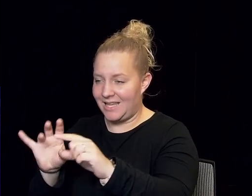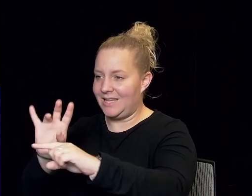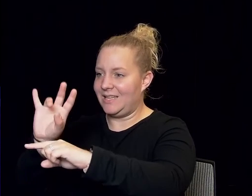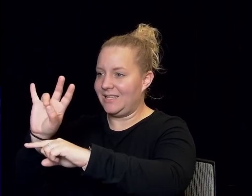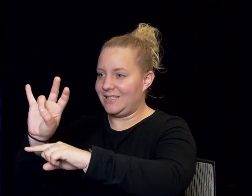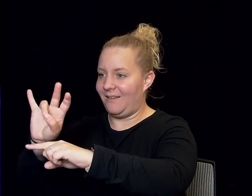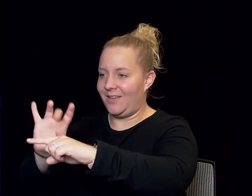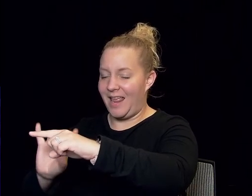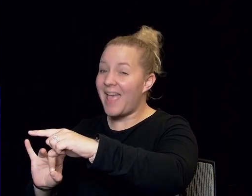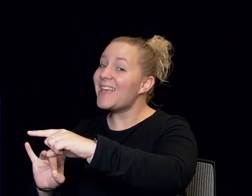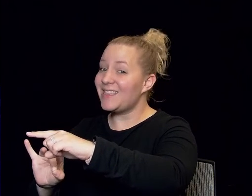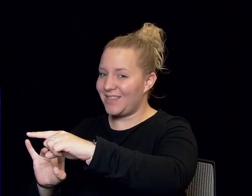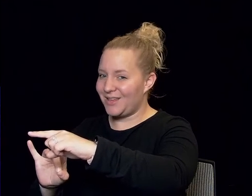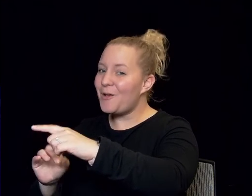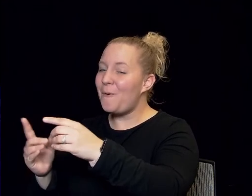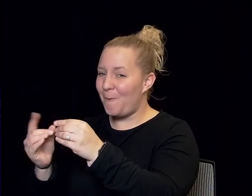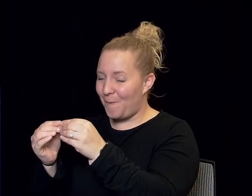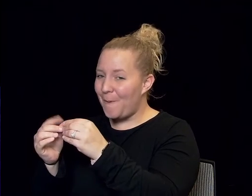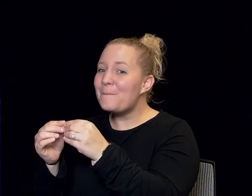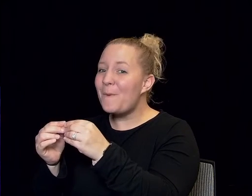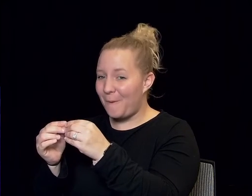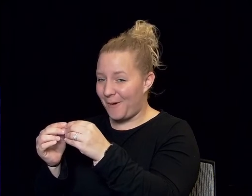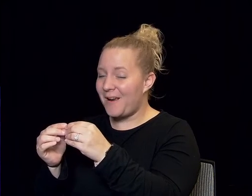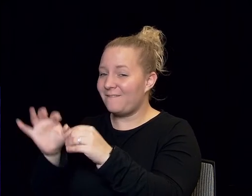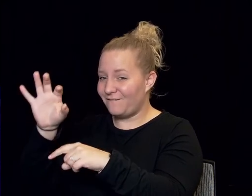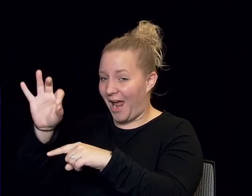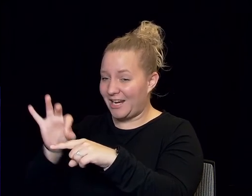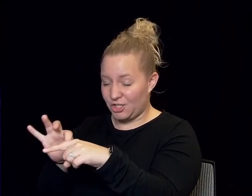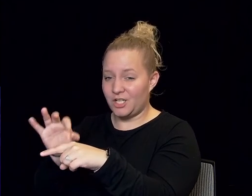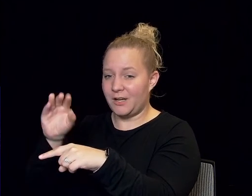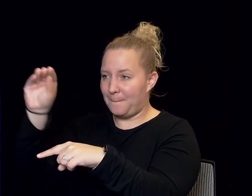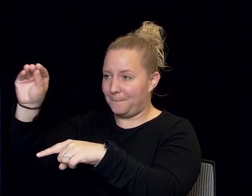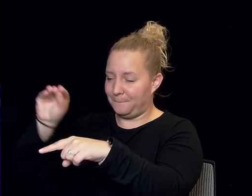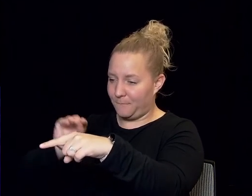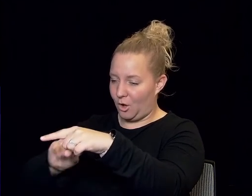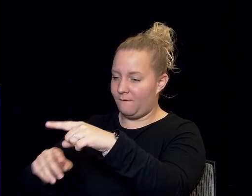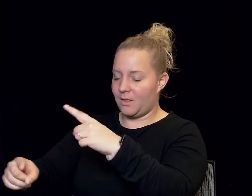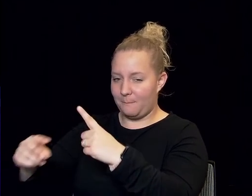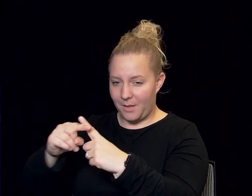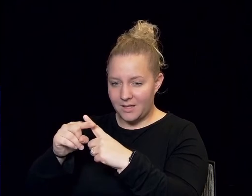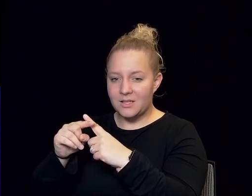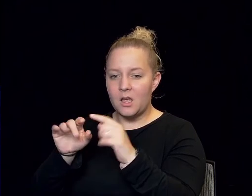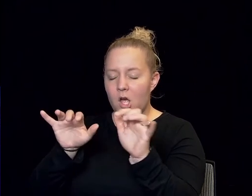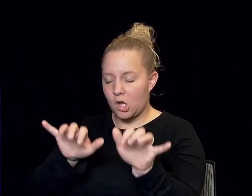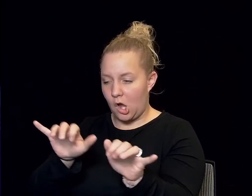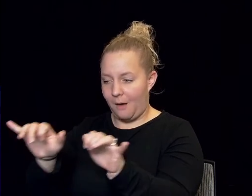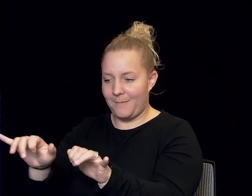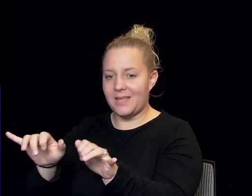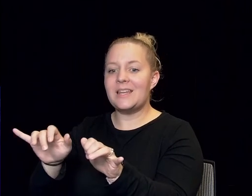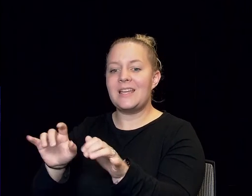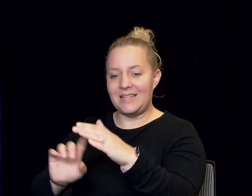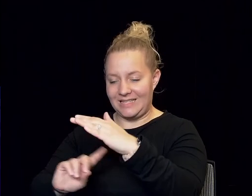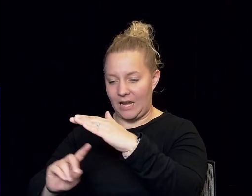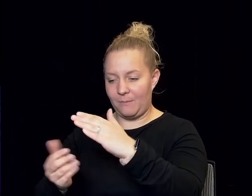just using that plus sign right there. So then, here I need common denominators again. So, I'm going to